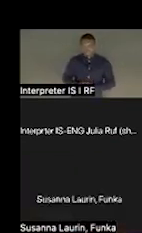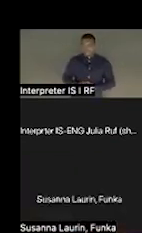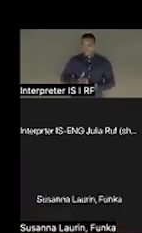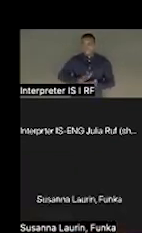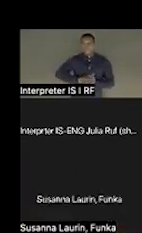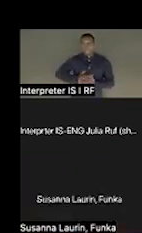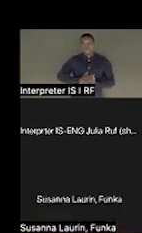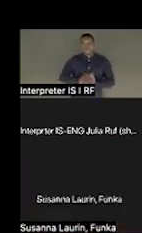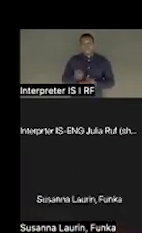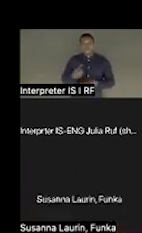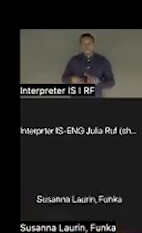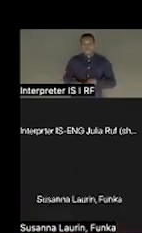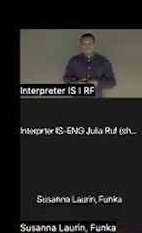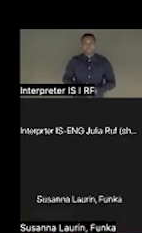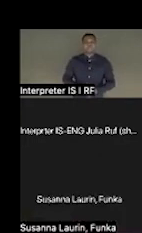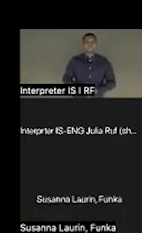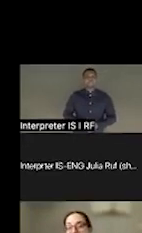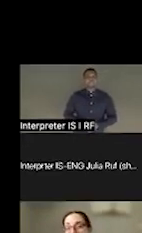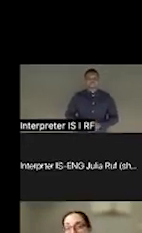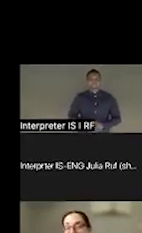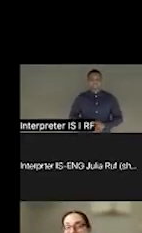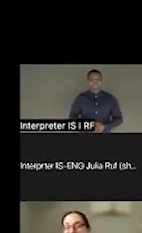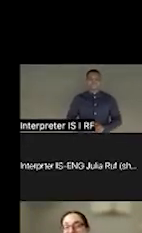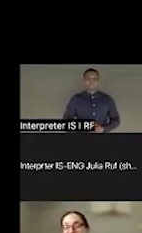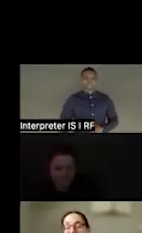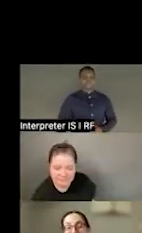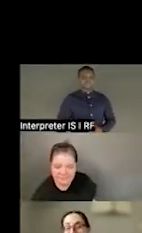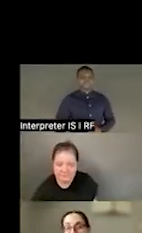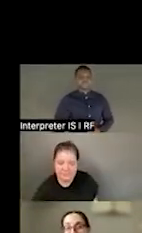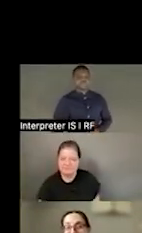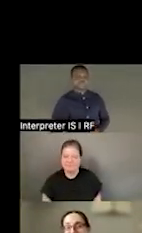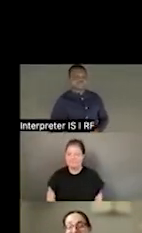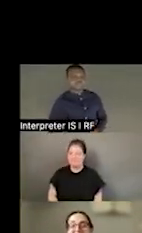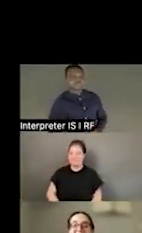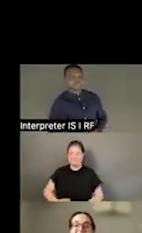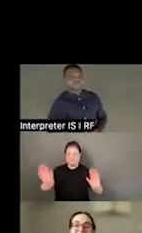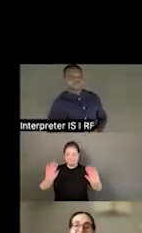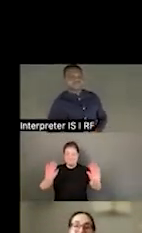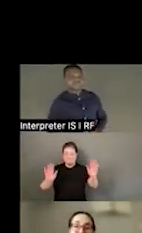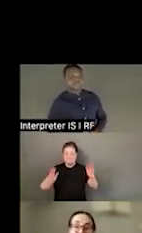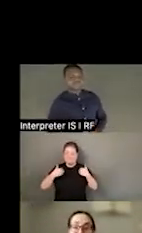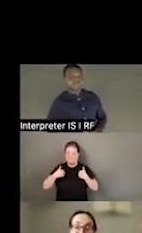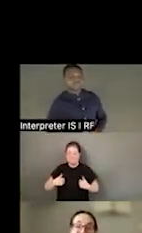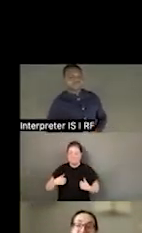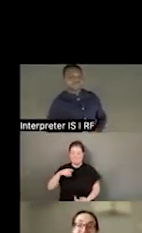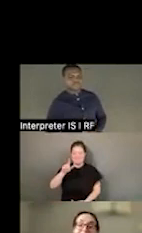So, my name is Lisa and I work as a UX designer and UX researcher at the Funka Research Innovation Department.